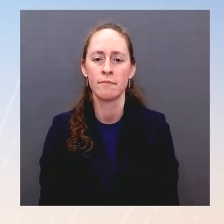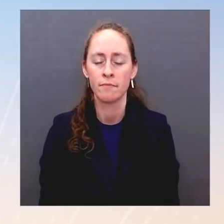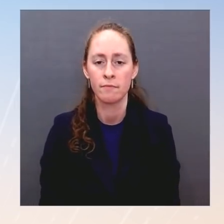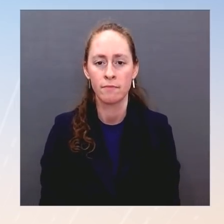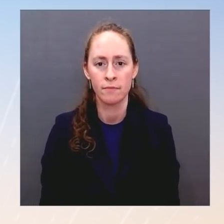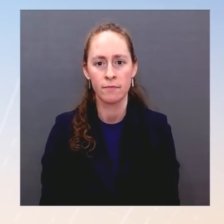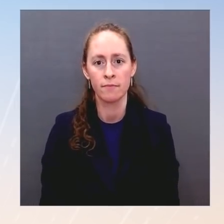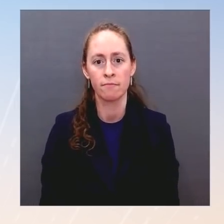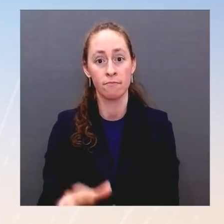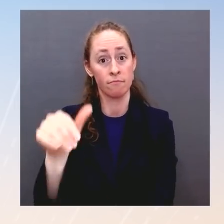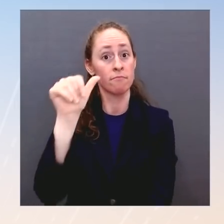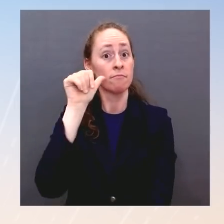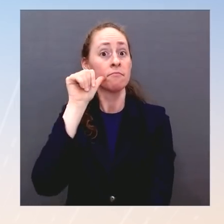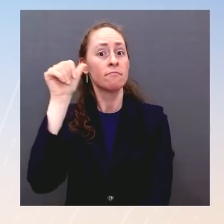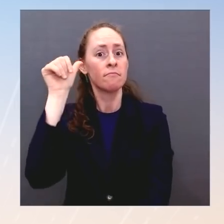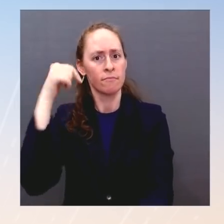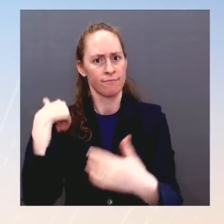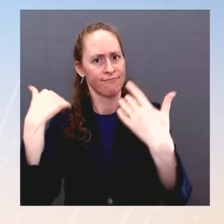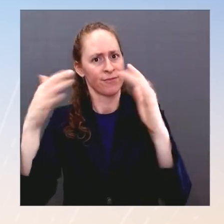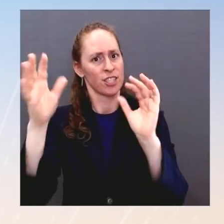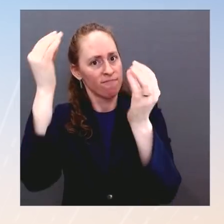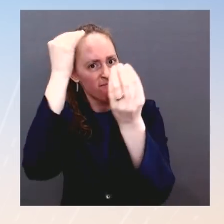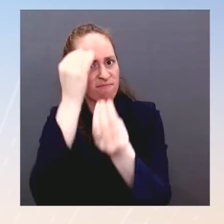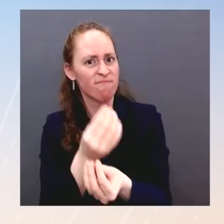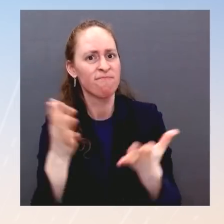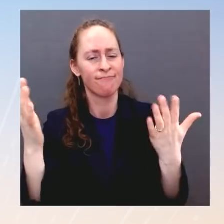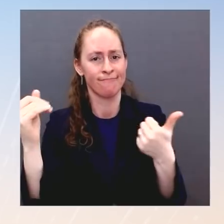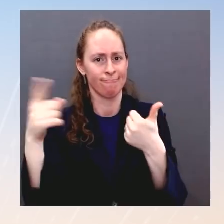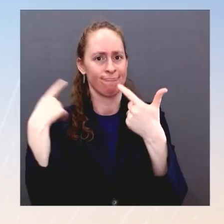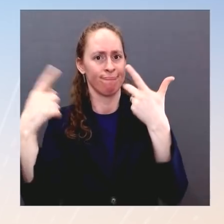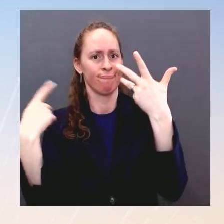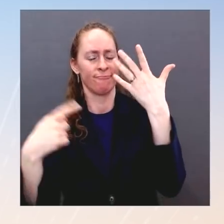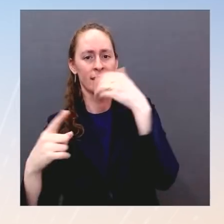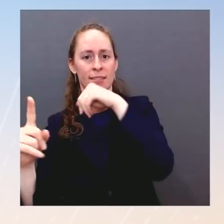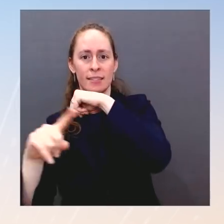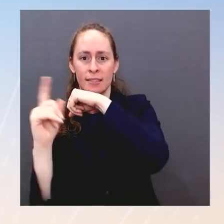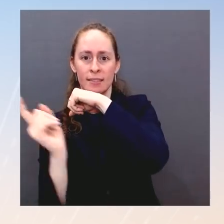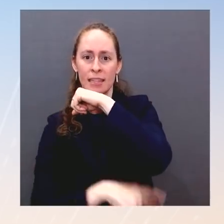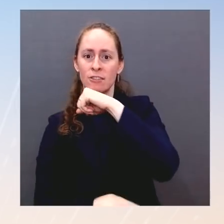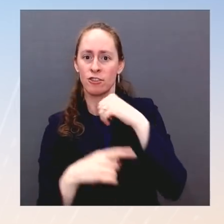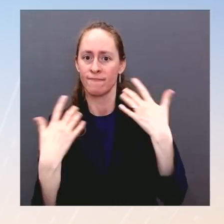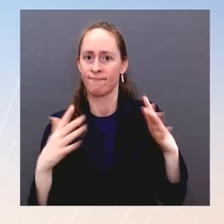sanctioning the 10 largest financial -- 10 of the largest financial institutions in Russia,